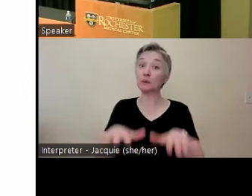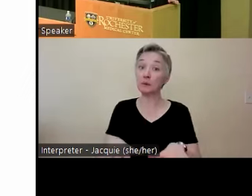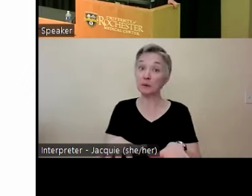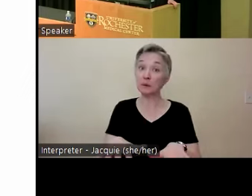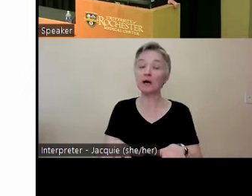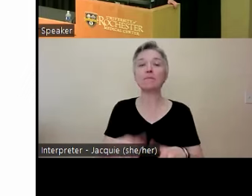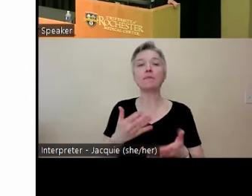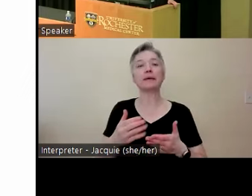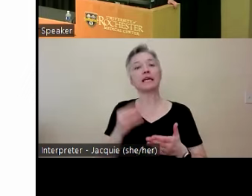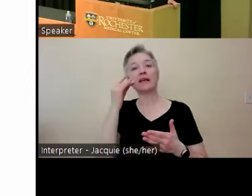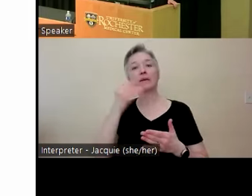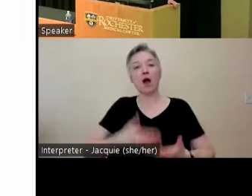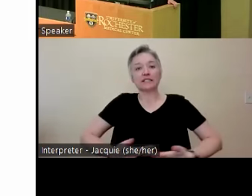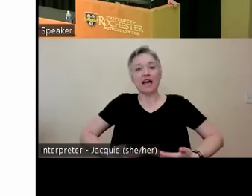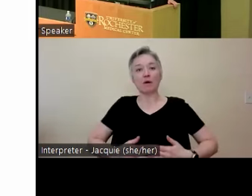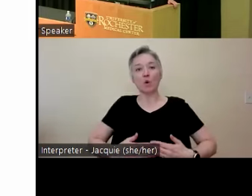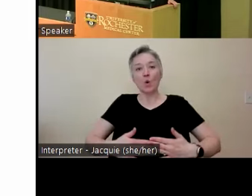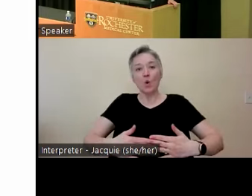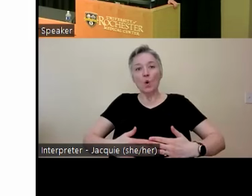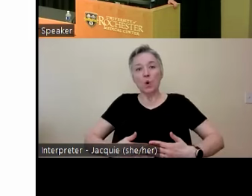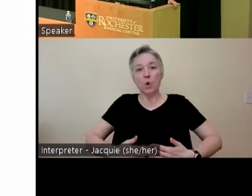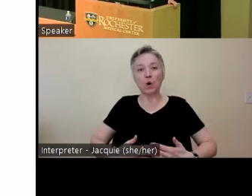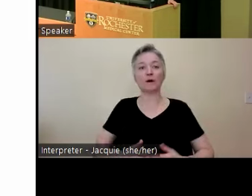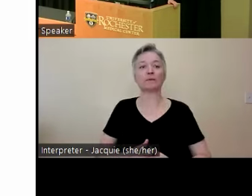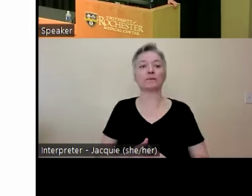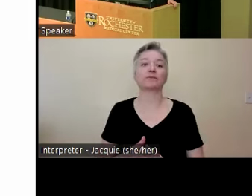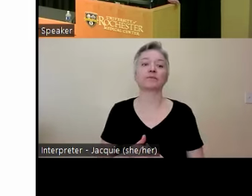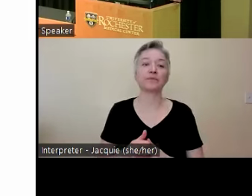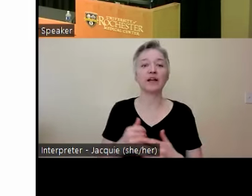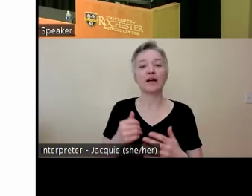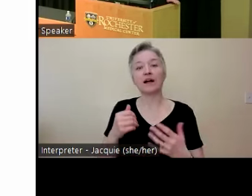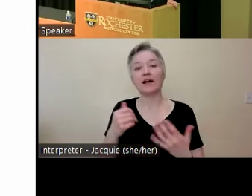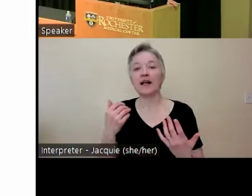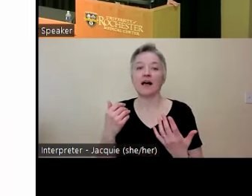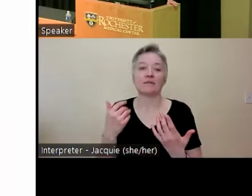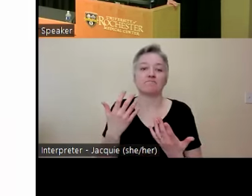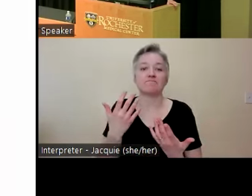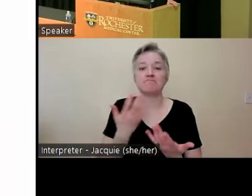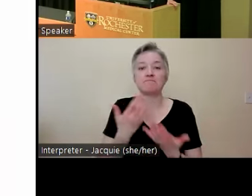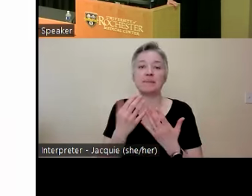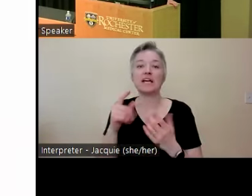breathing talking back to worry thoughts taking a break positive imagery I mean we could go on and